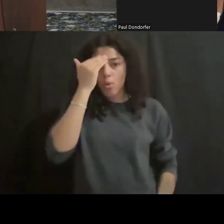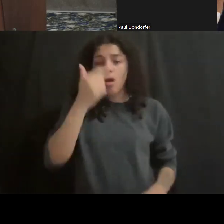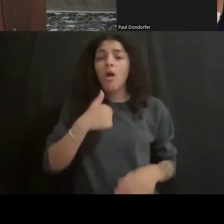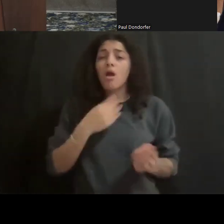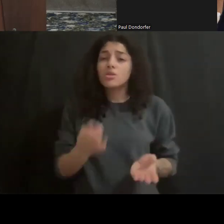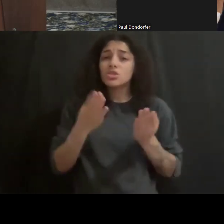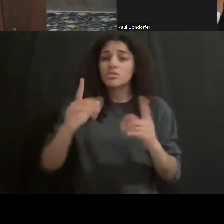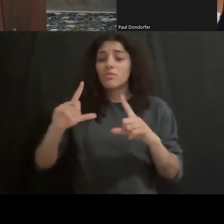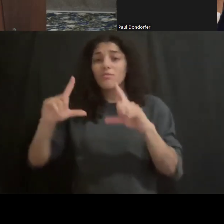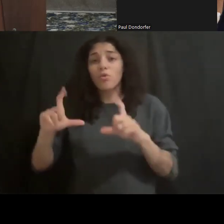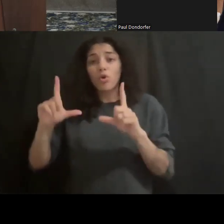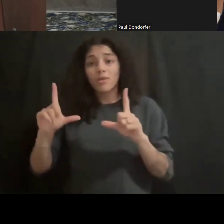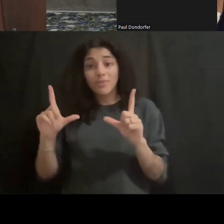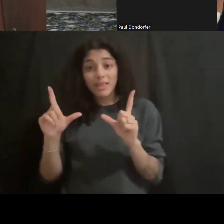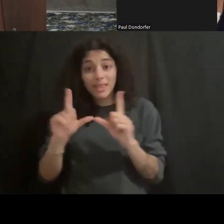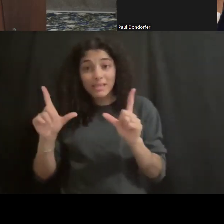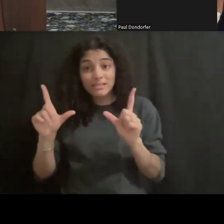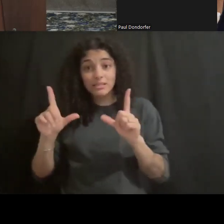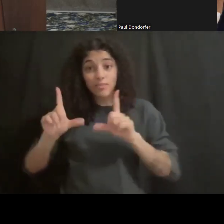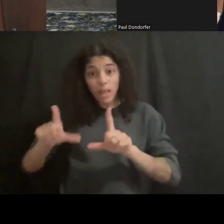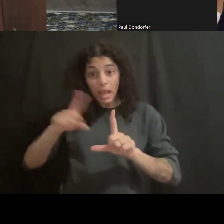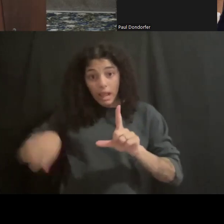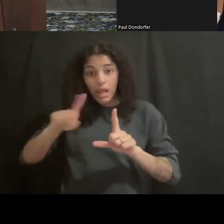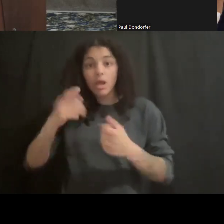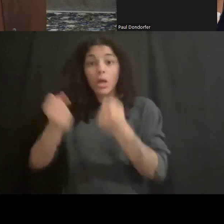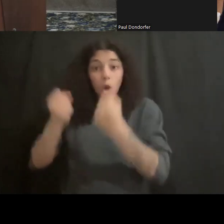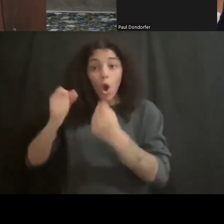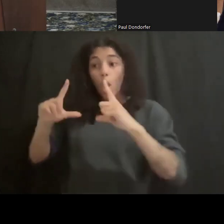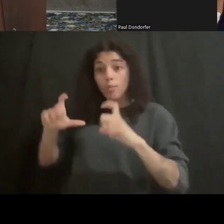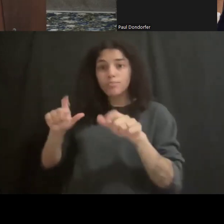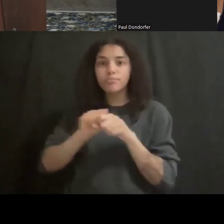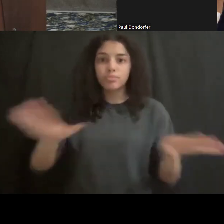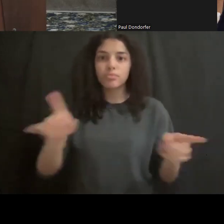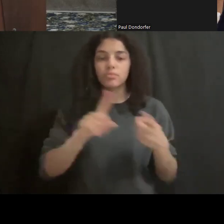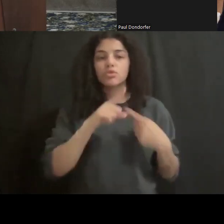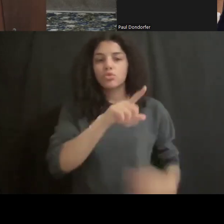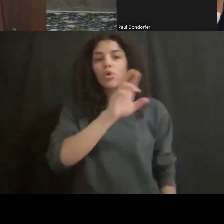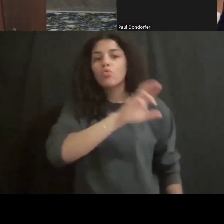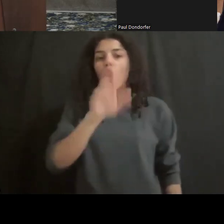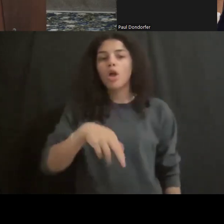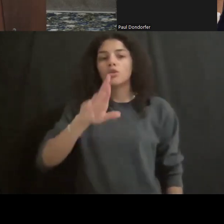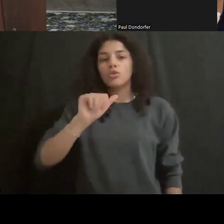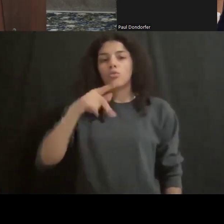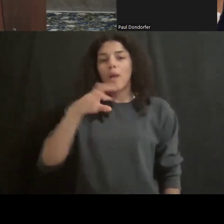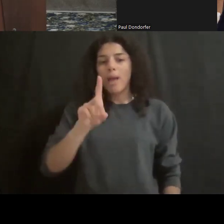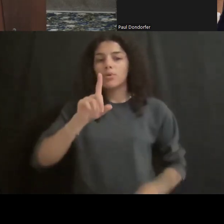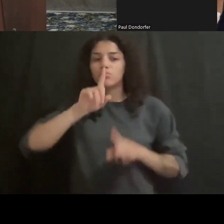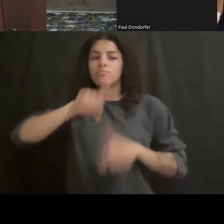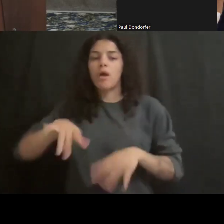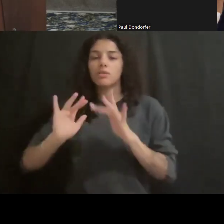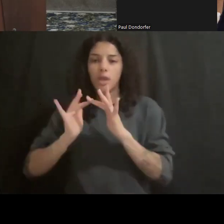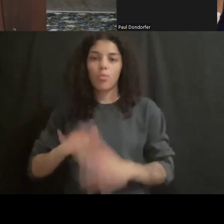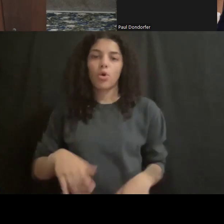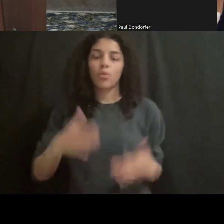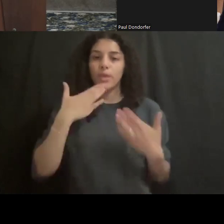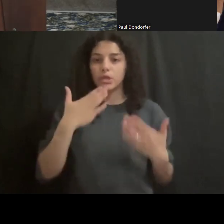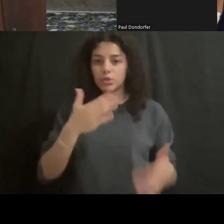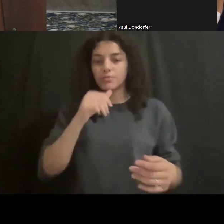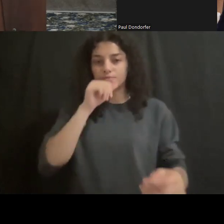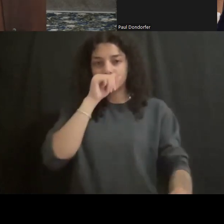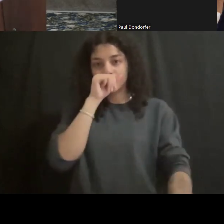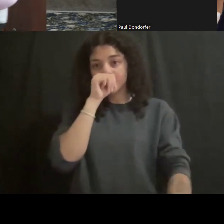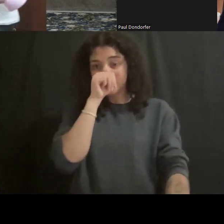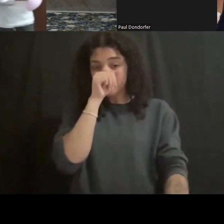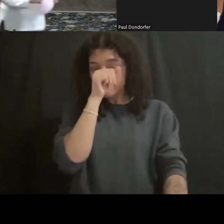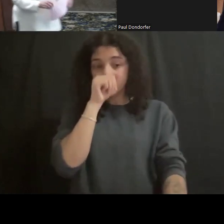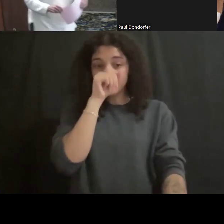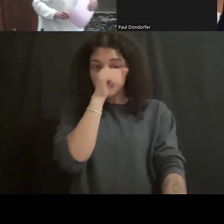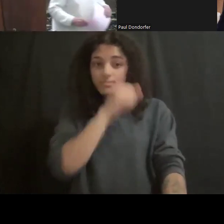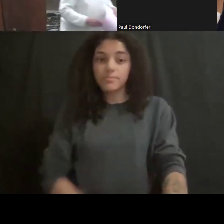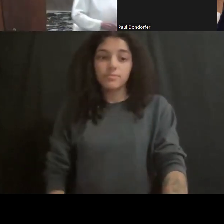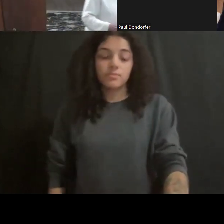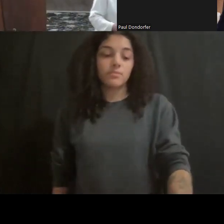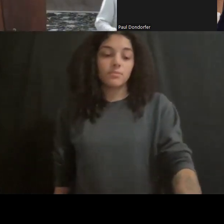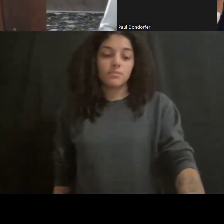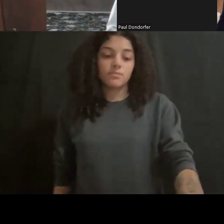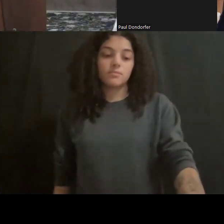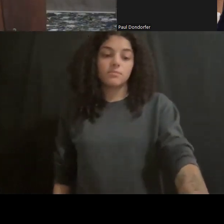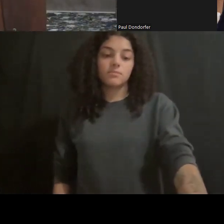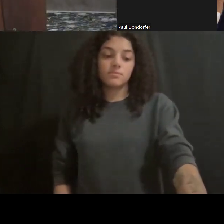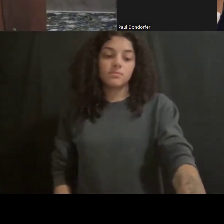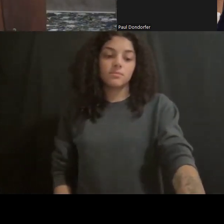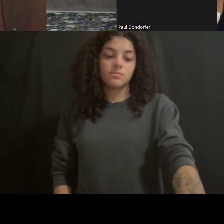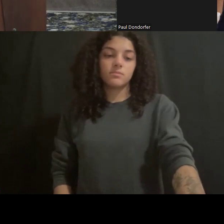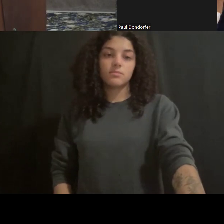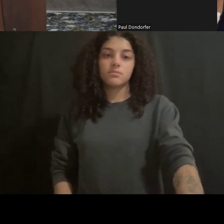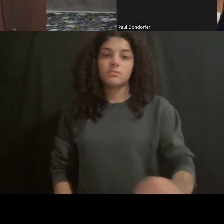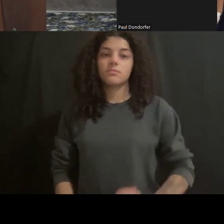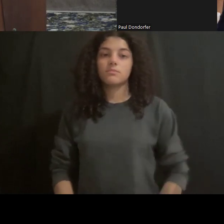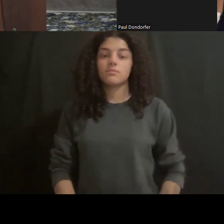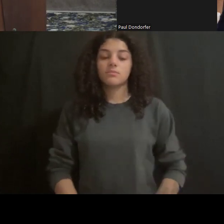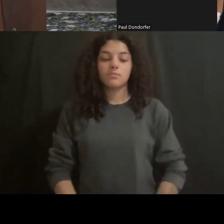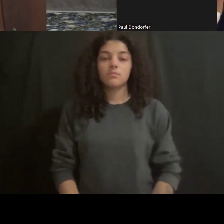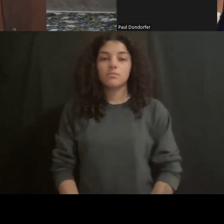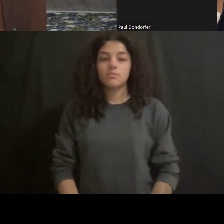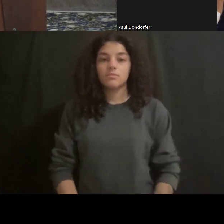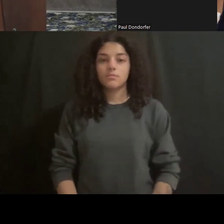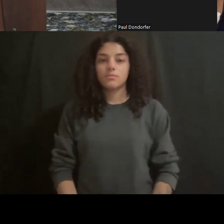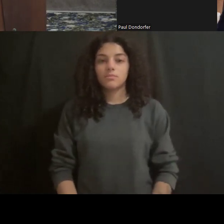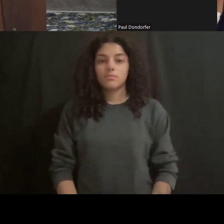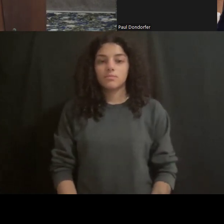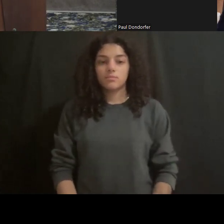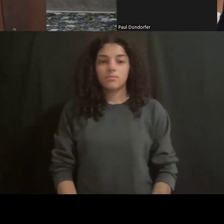car itself and respond give this information to Rochester Rapid Response Network Thank you